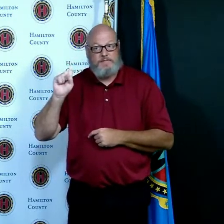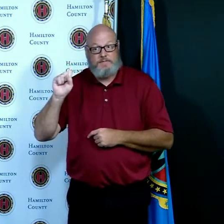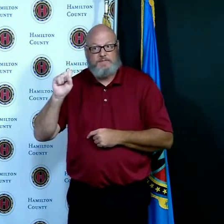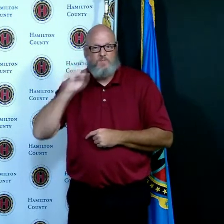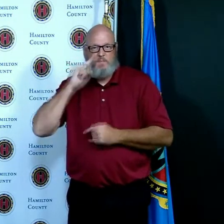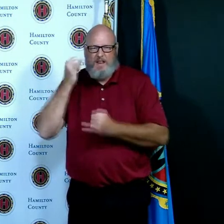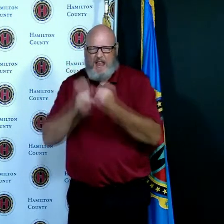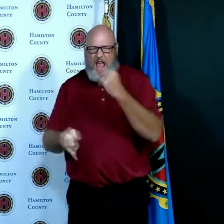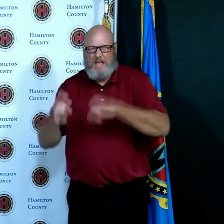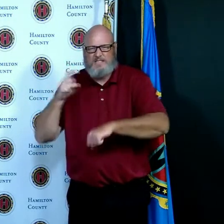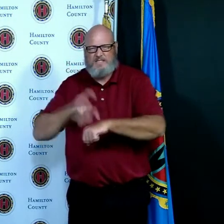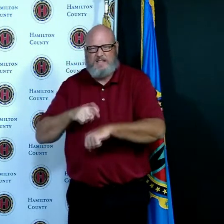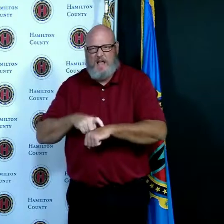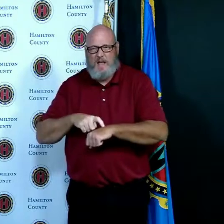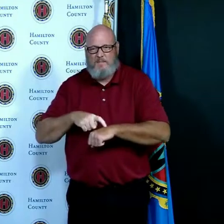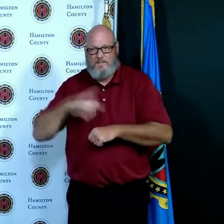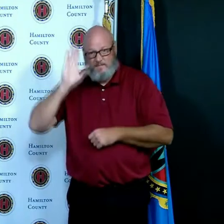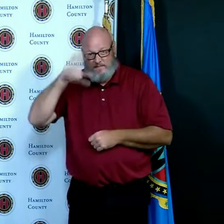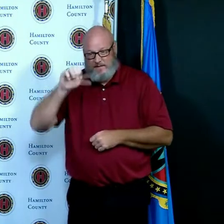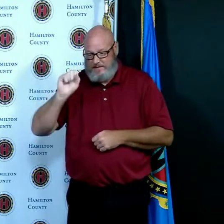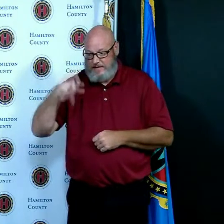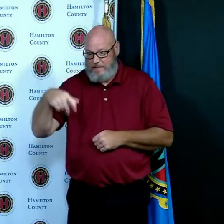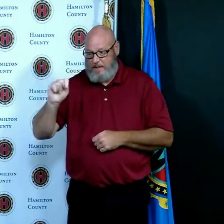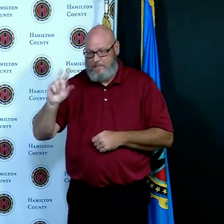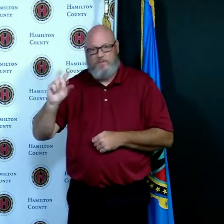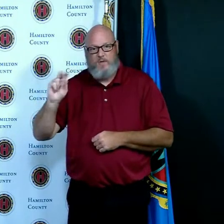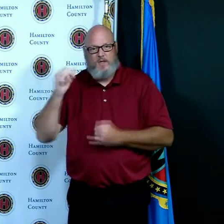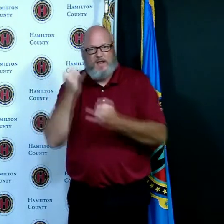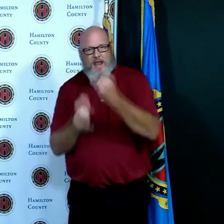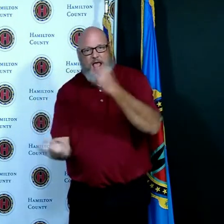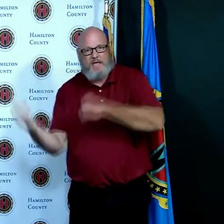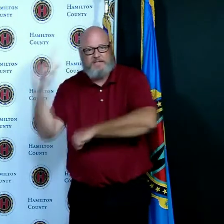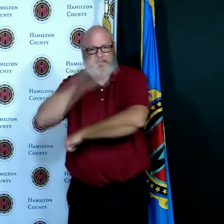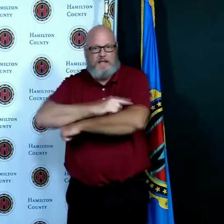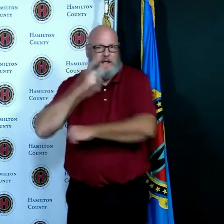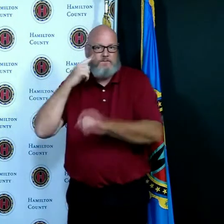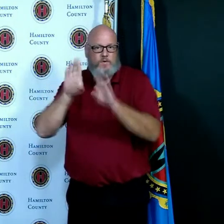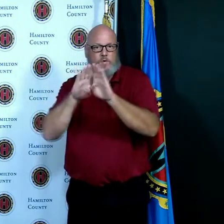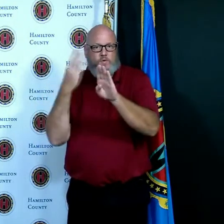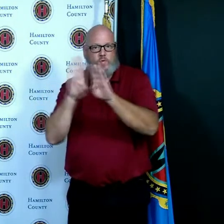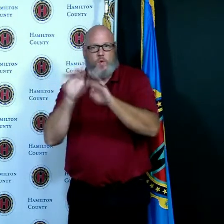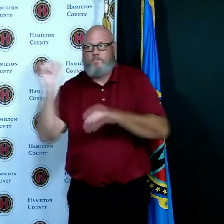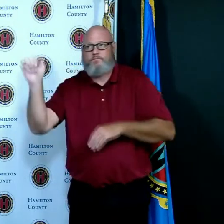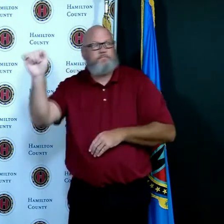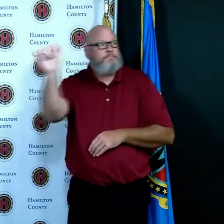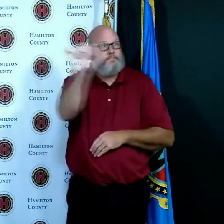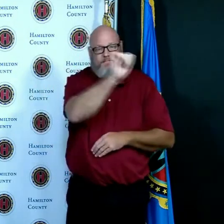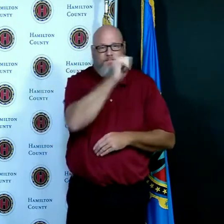we have one week left for the census Hamilton County has now surpassed our